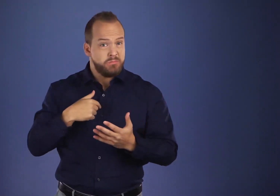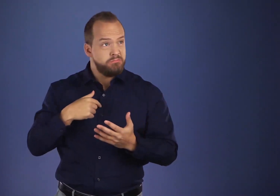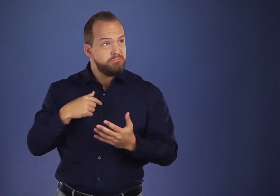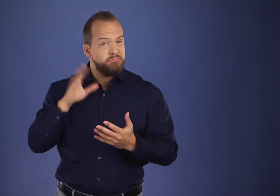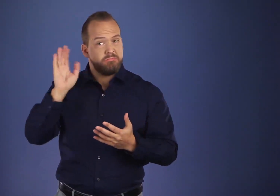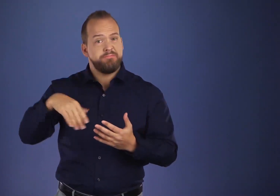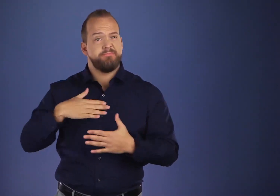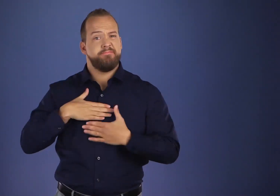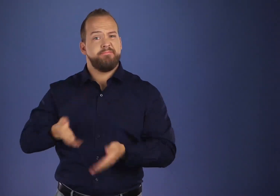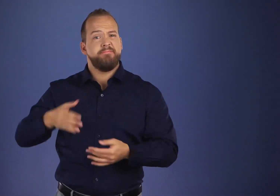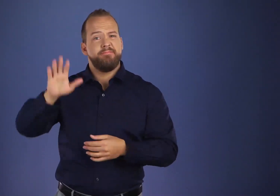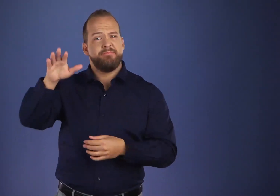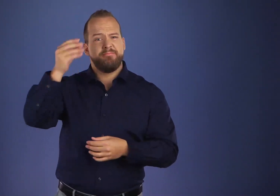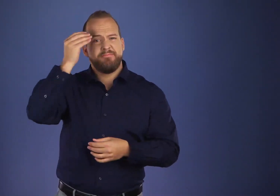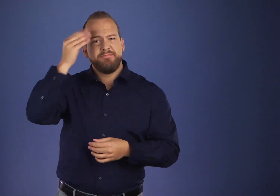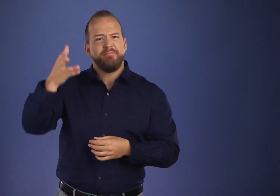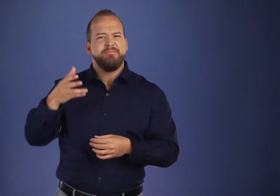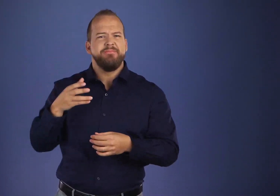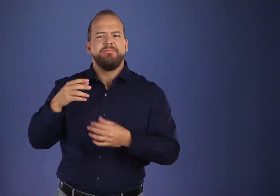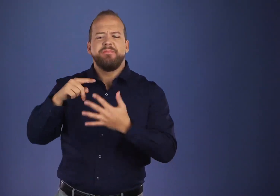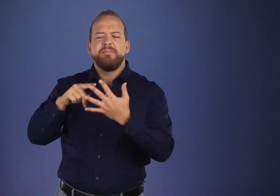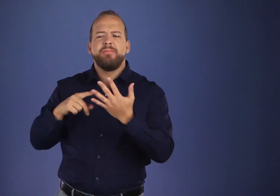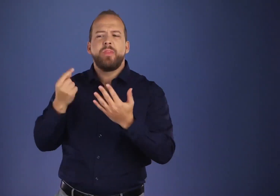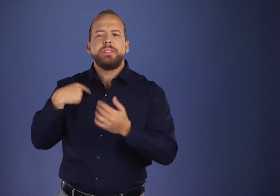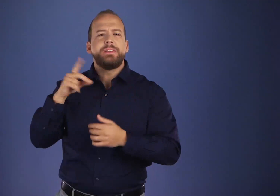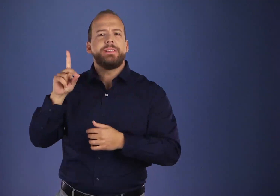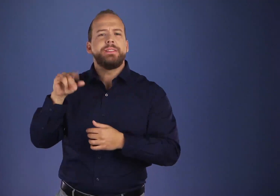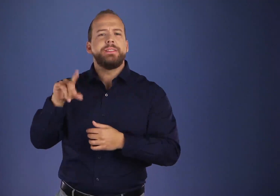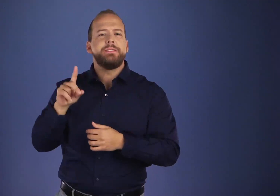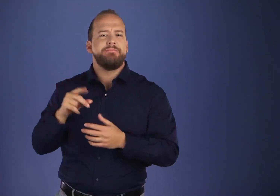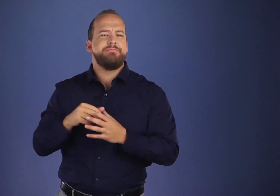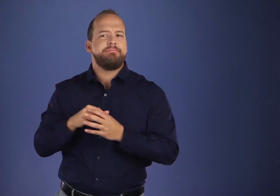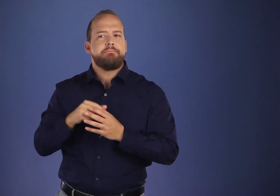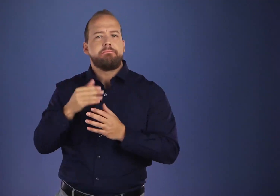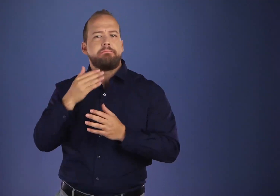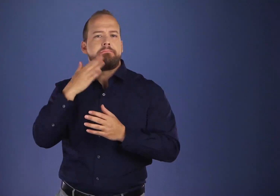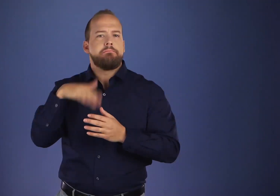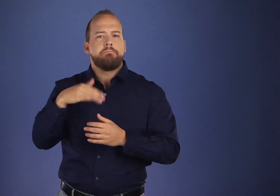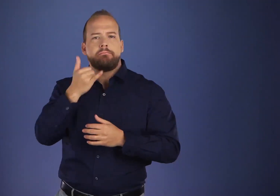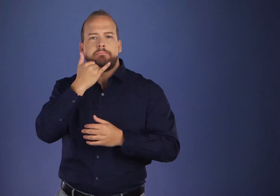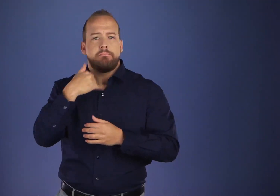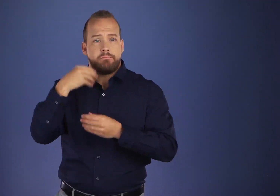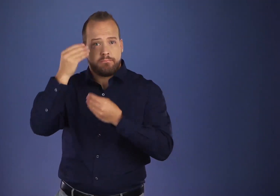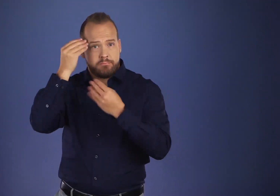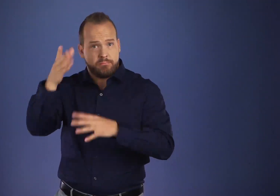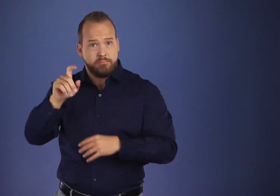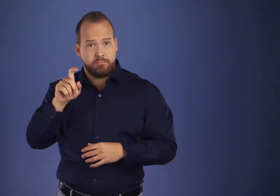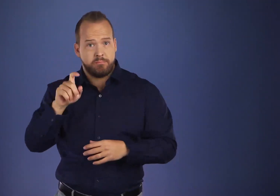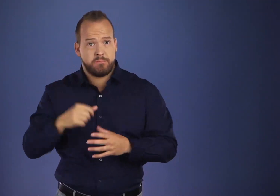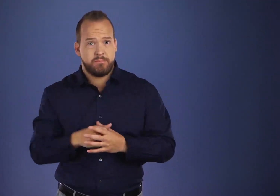Do we instantly confess our irregularities to the firm, in the practical certainty that we will be fired